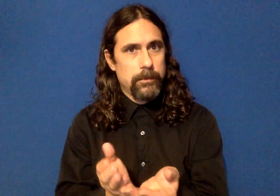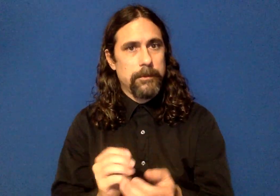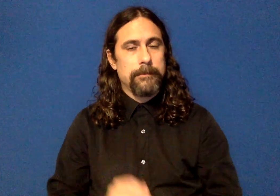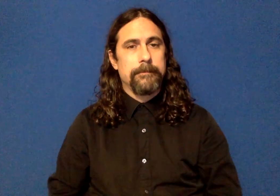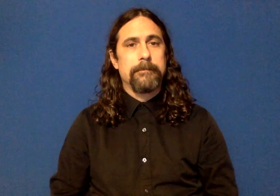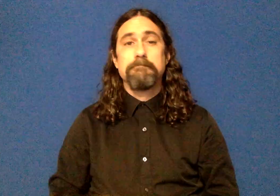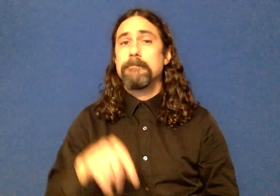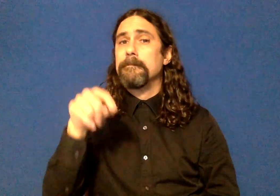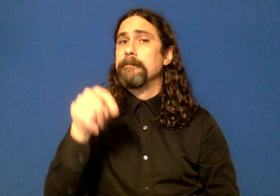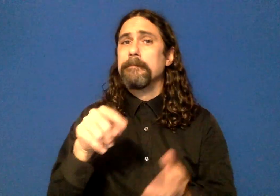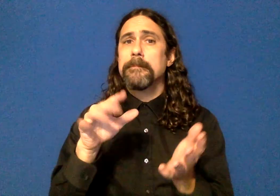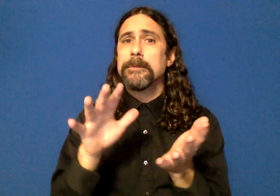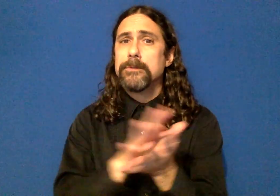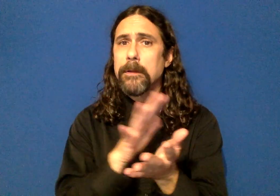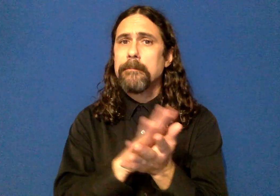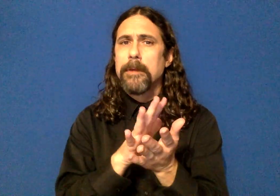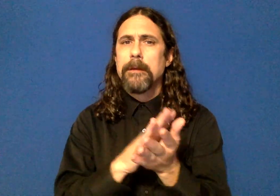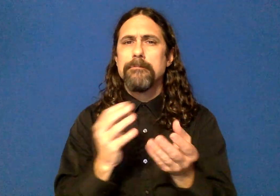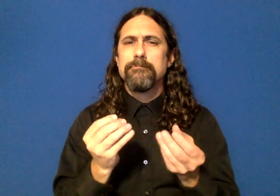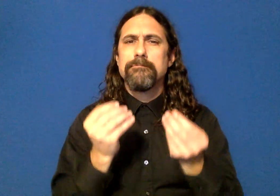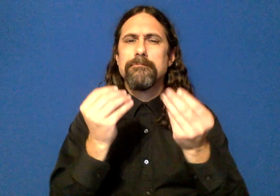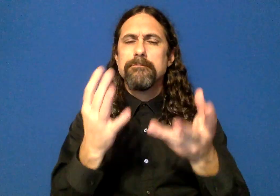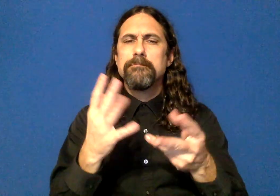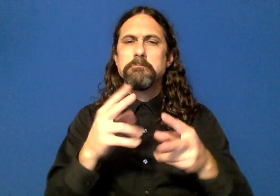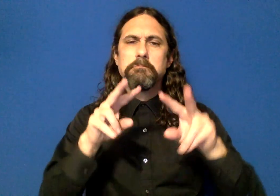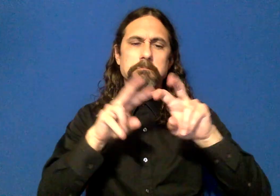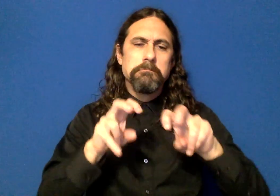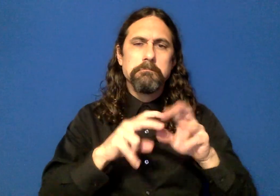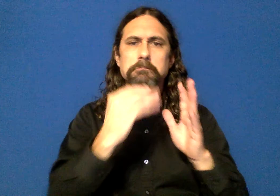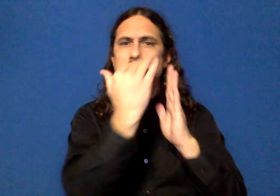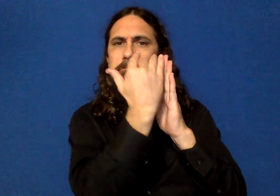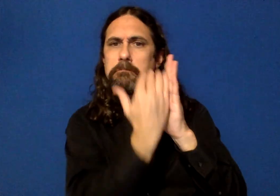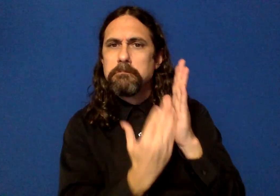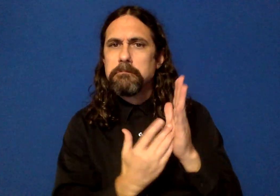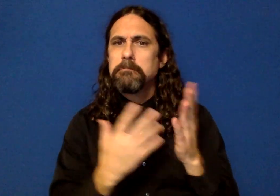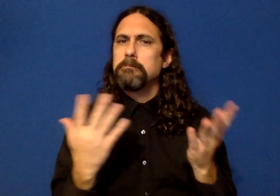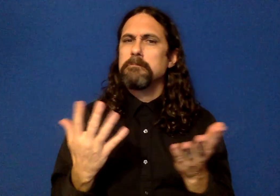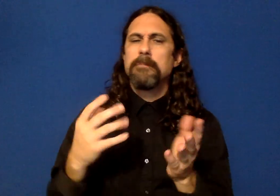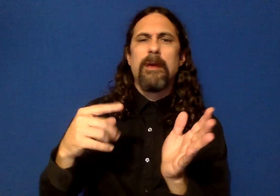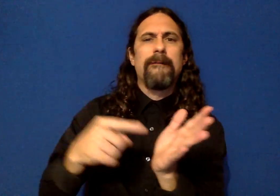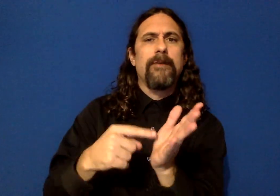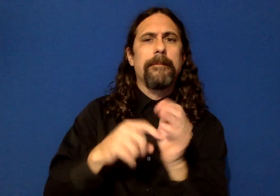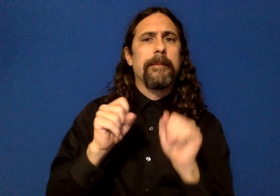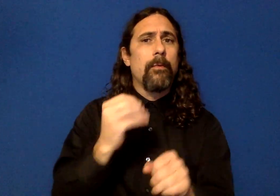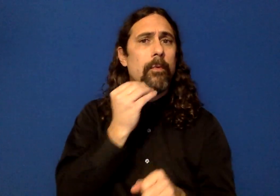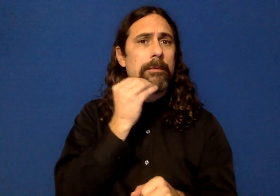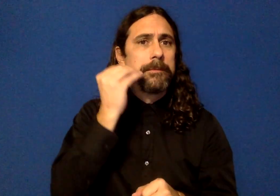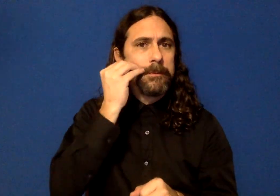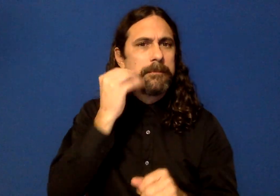This document provides an overview of affordable housing and special considerations for people with